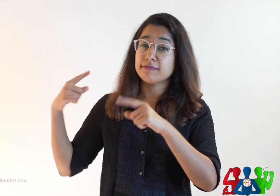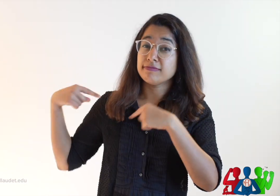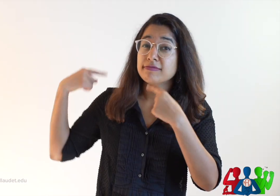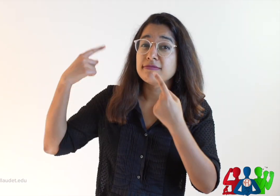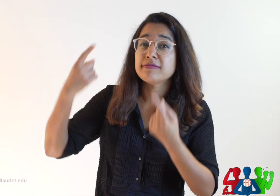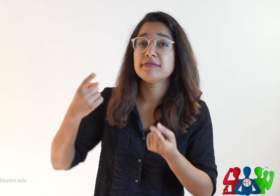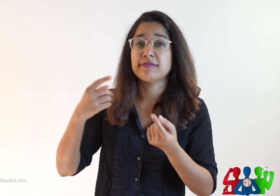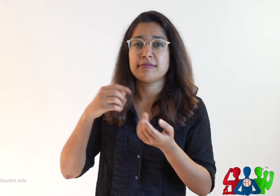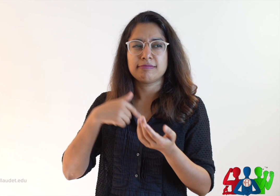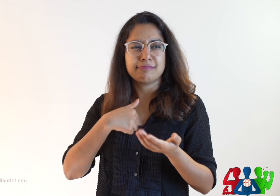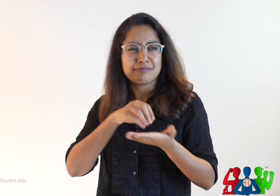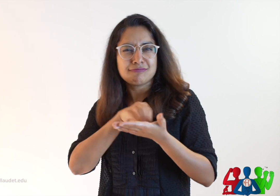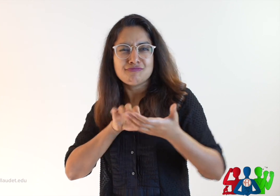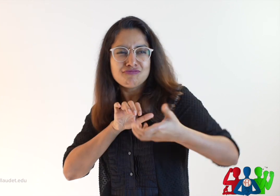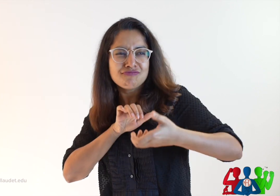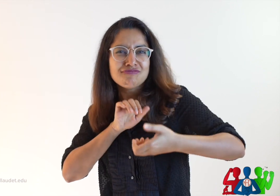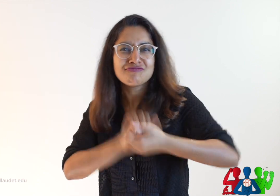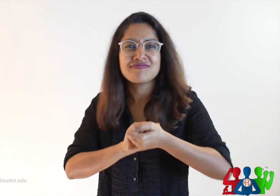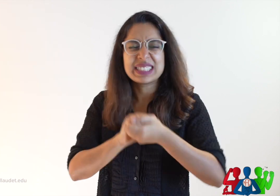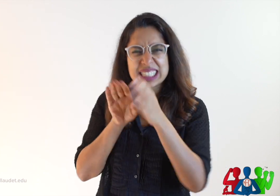I think they are ready to engage in these types of conversations.